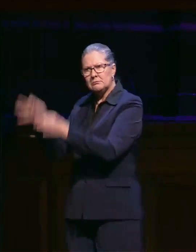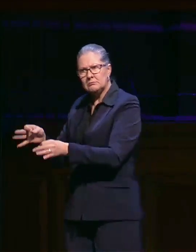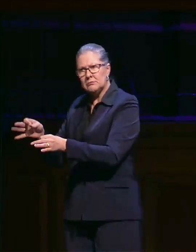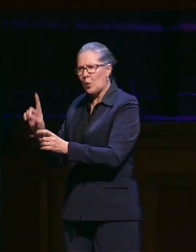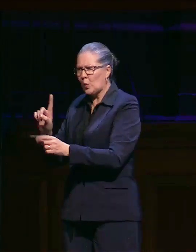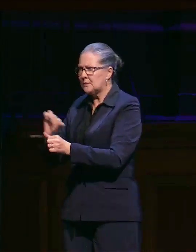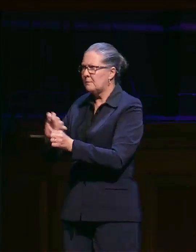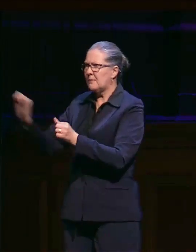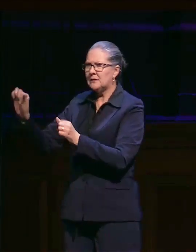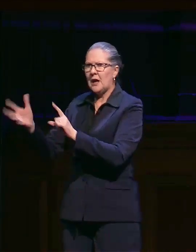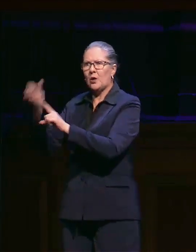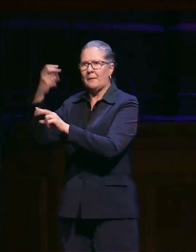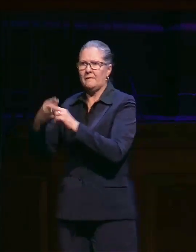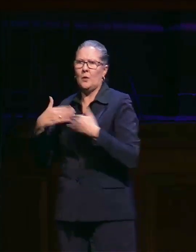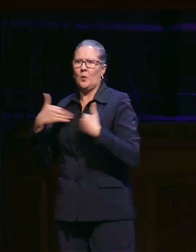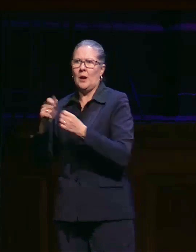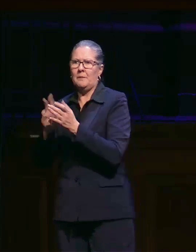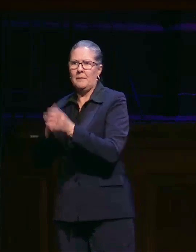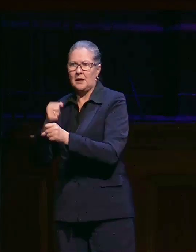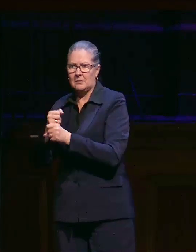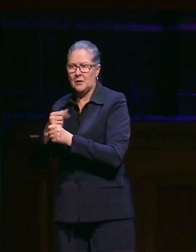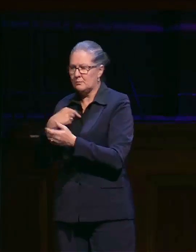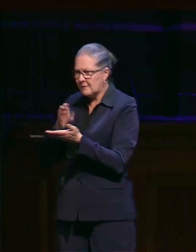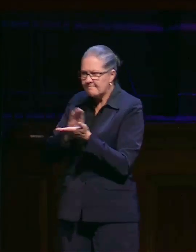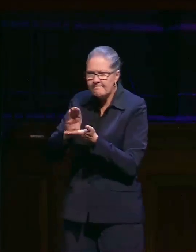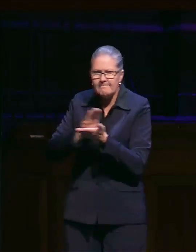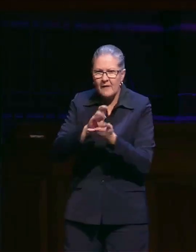outcomes through investments in our Marty health workforce employment